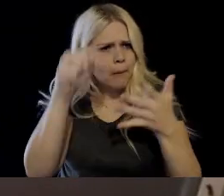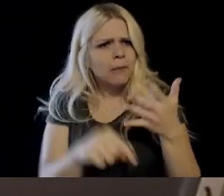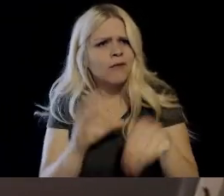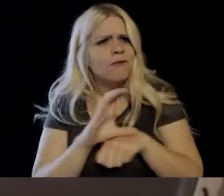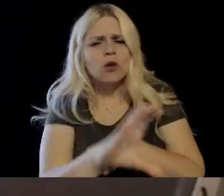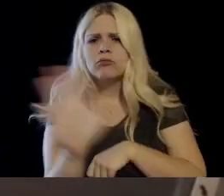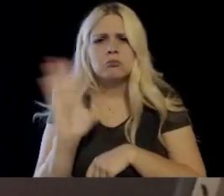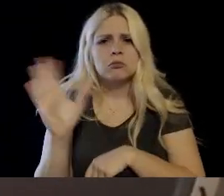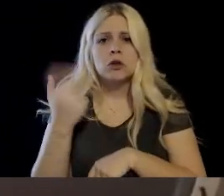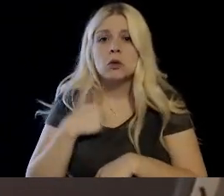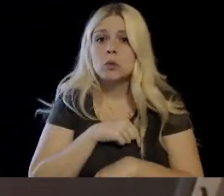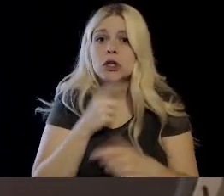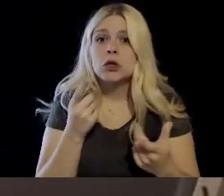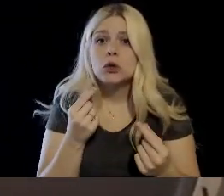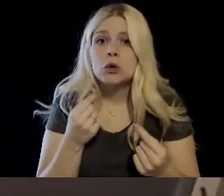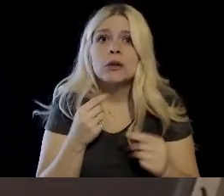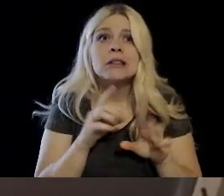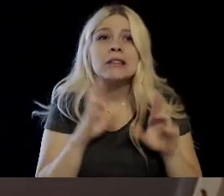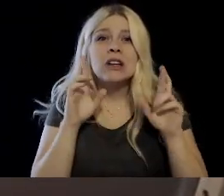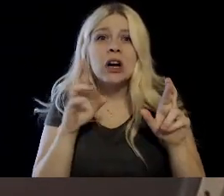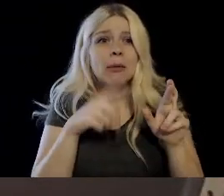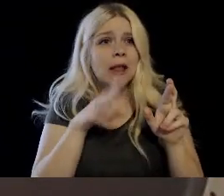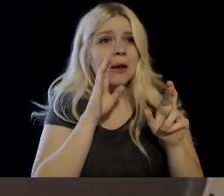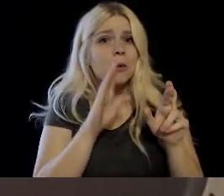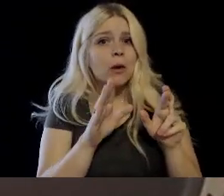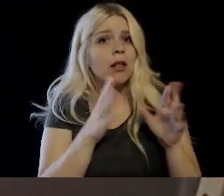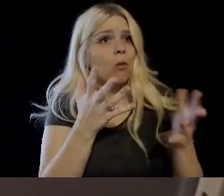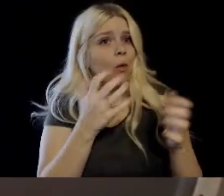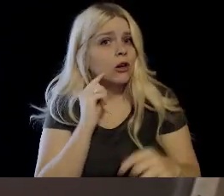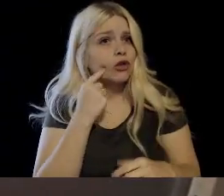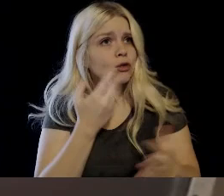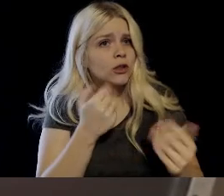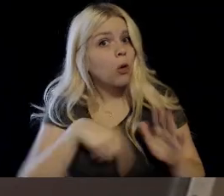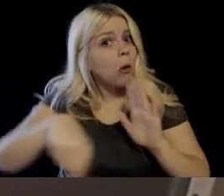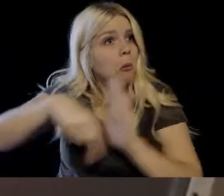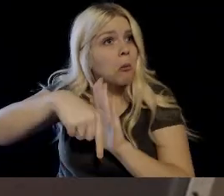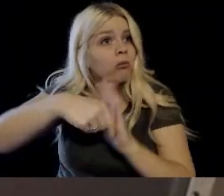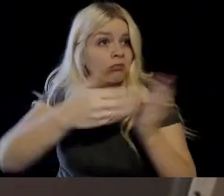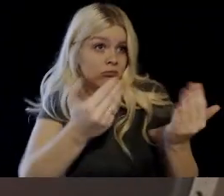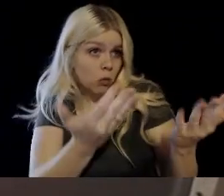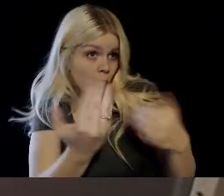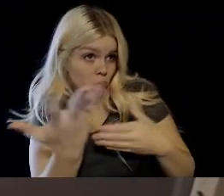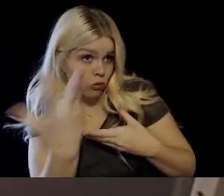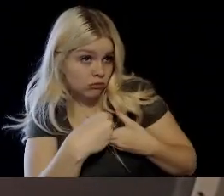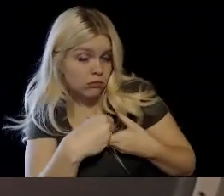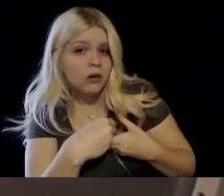just relying on them wanting to have these treats with us. And - so, no promises. Erica: Okay.